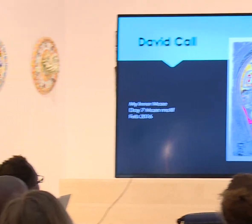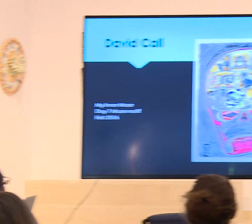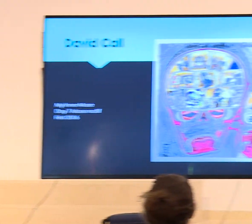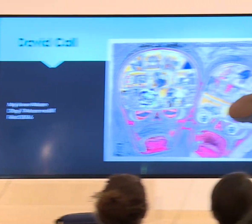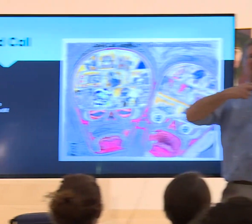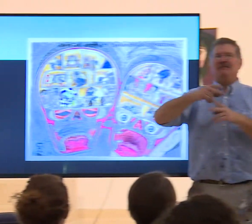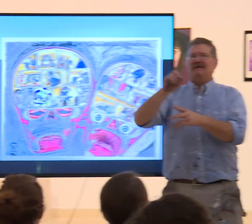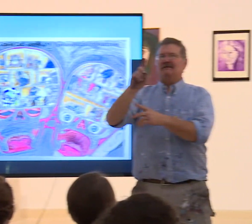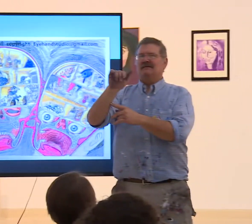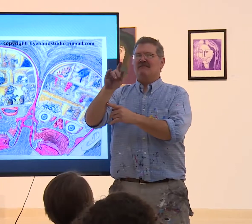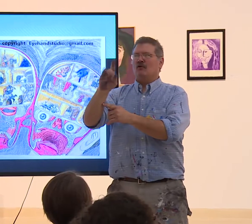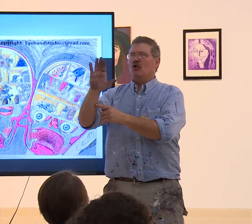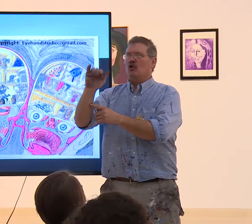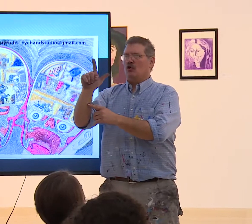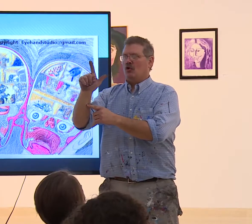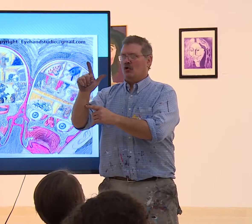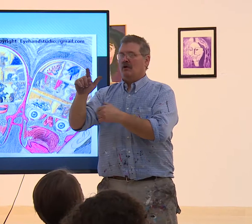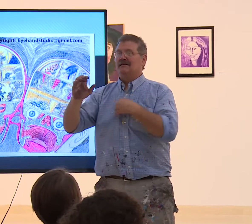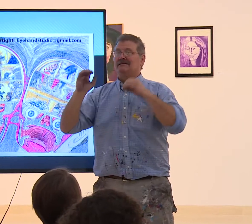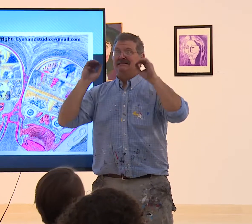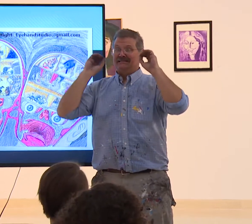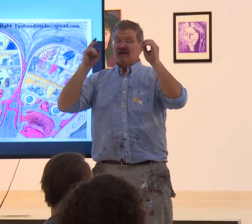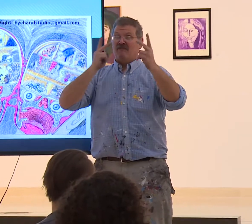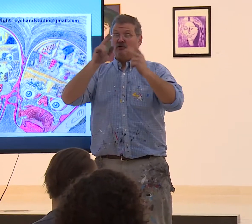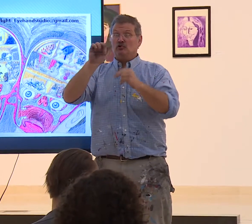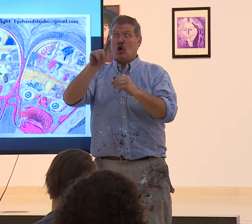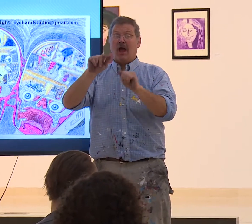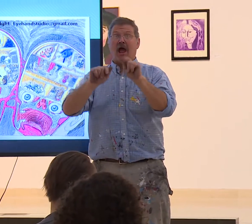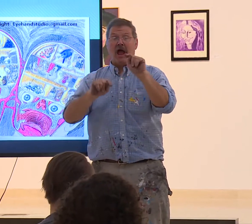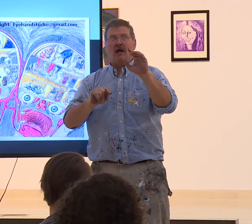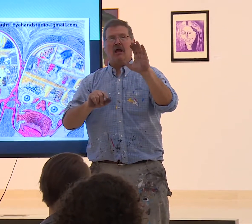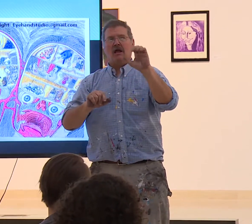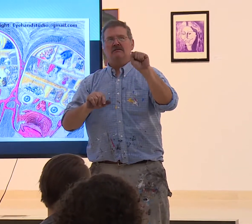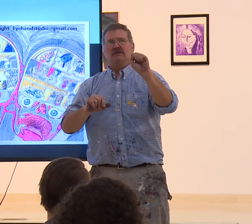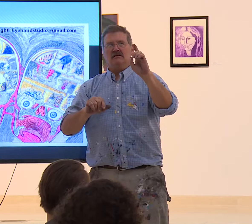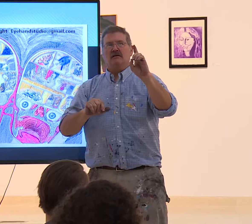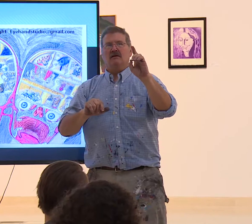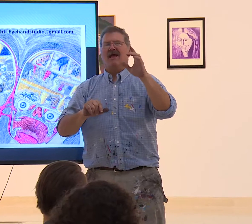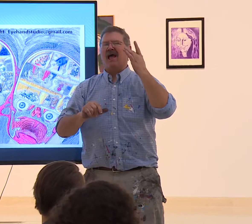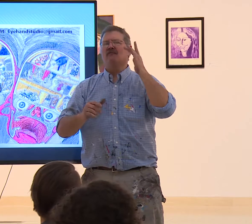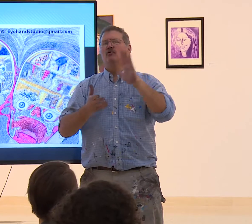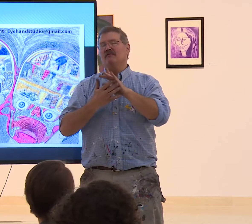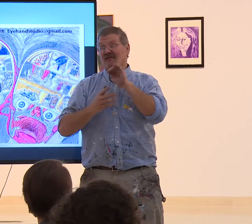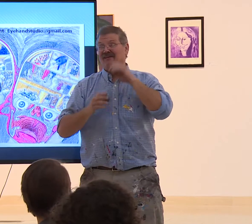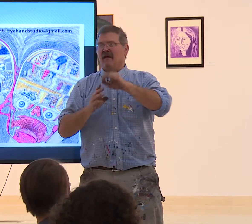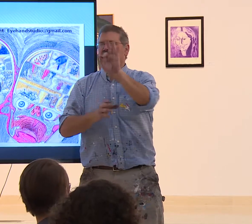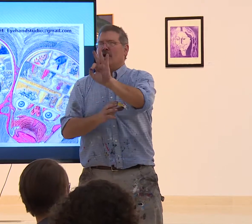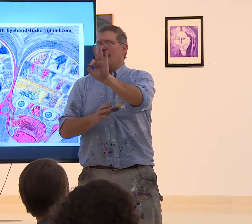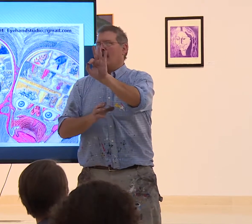David: OK. Hello. I'm David Call. I teach visual art